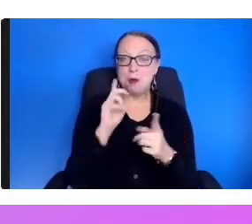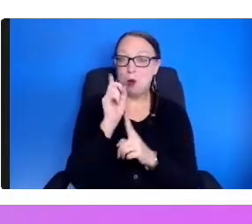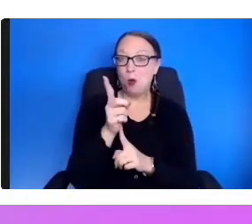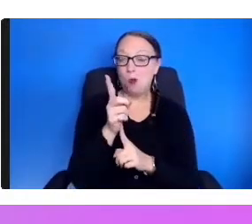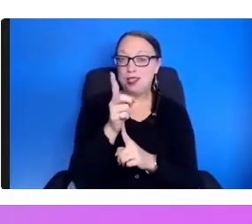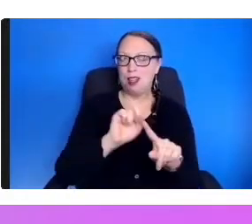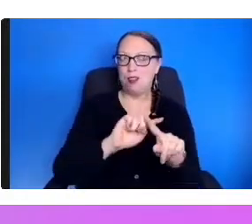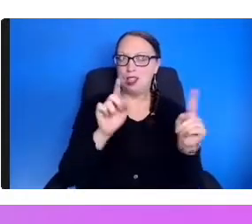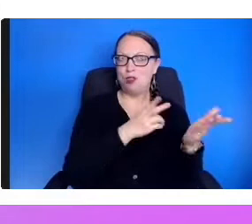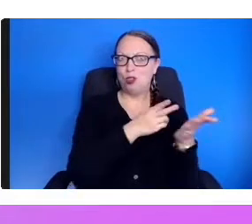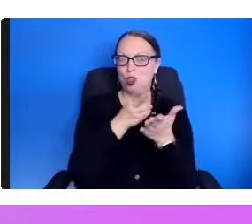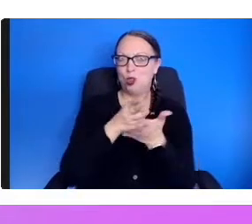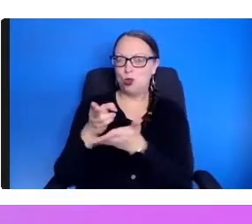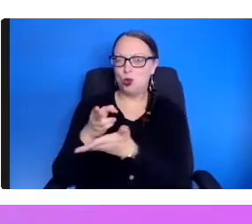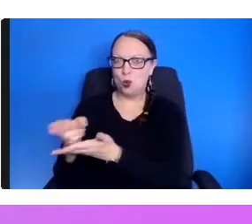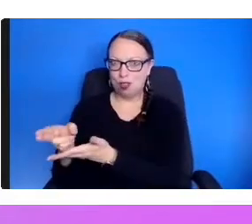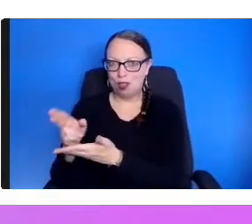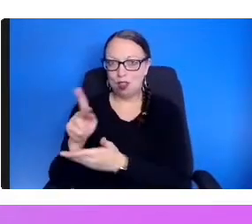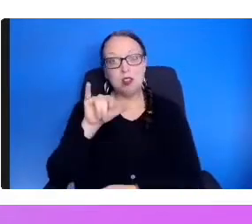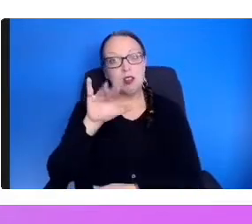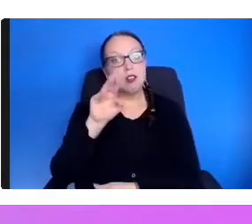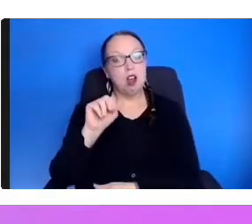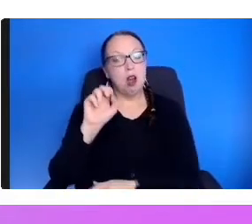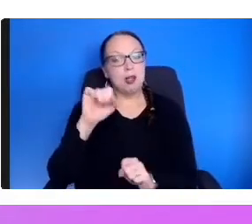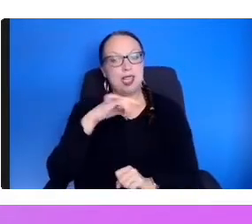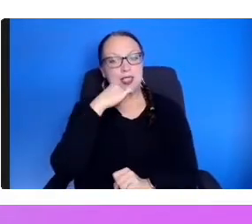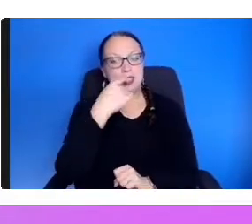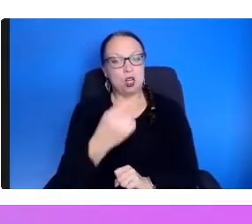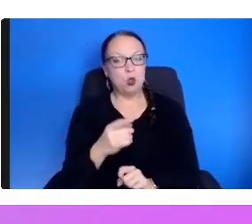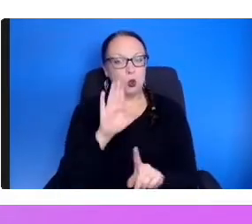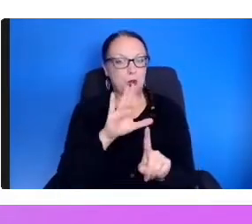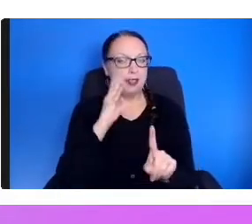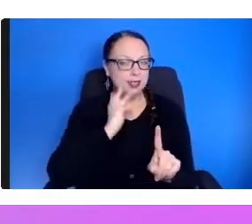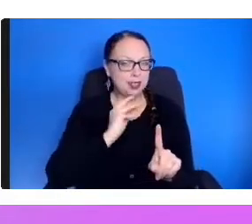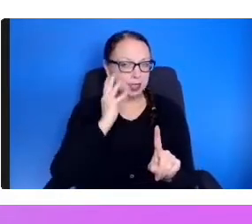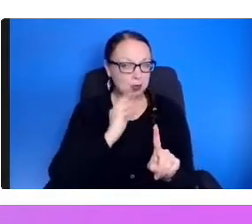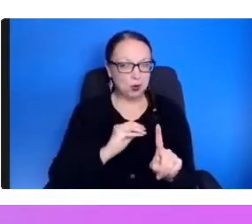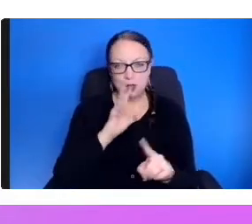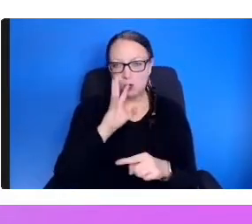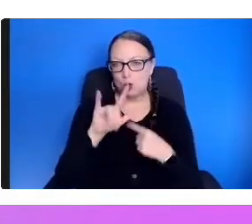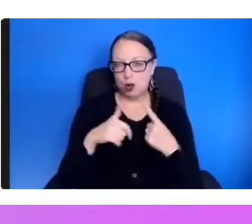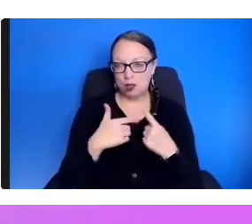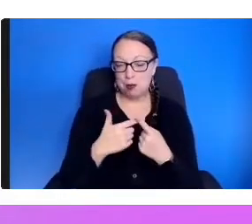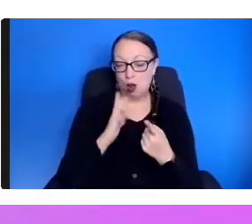and Tom can give you some experience of this as he talks about some of our actual research later